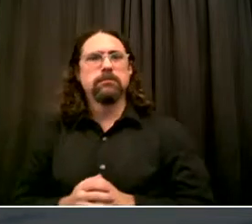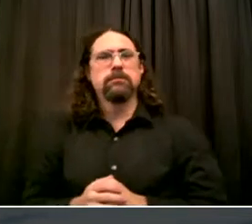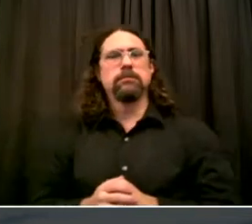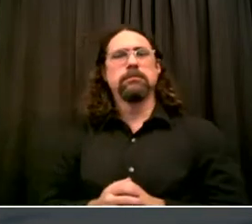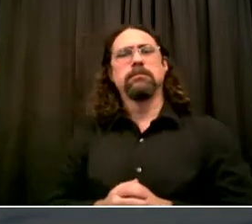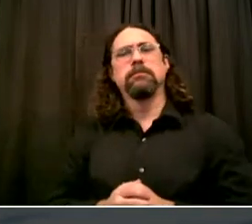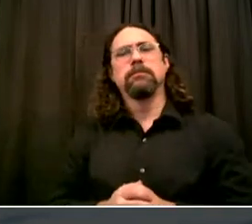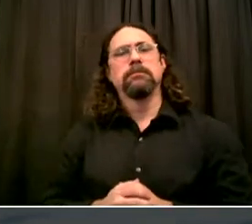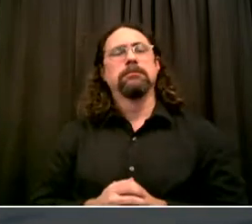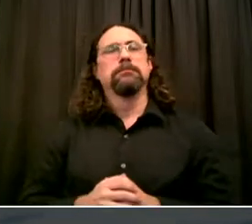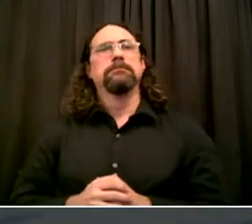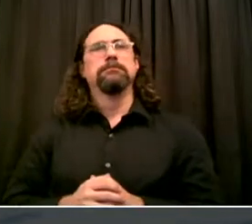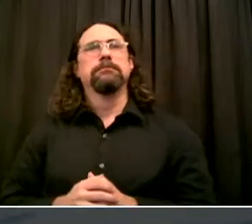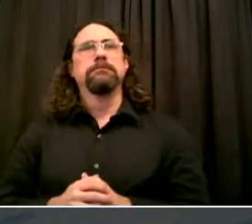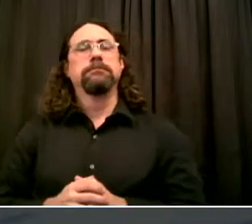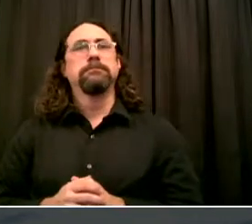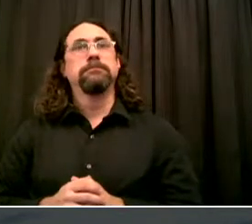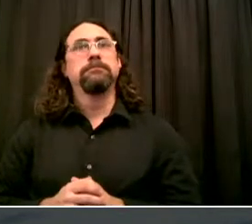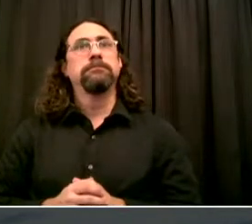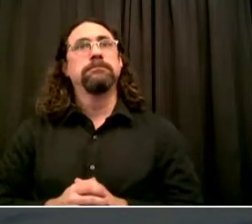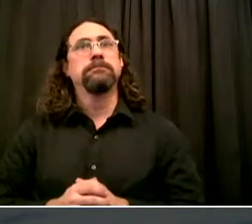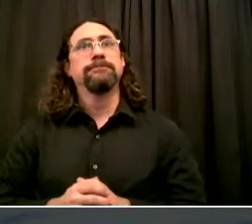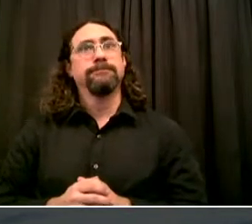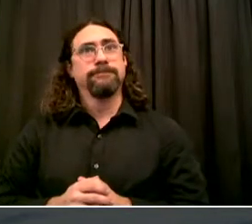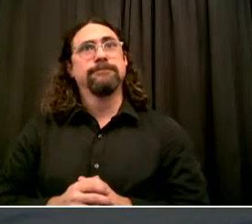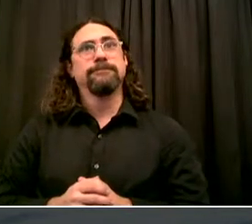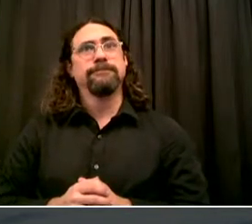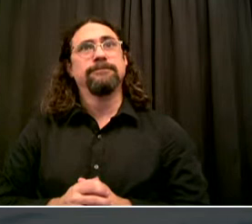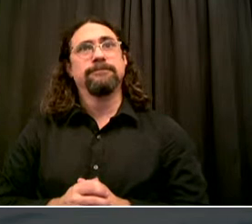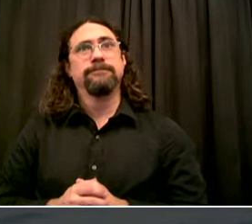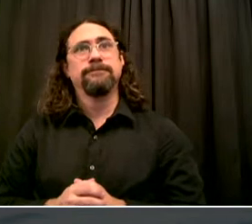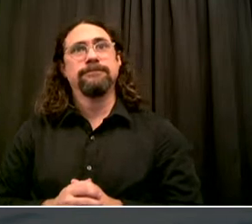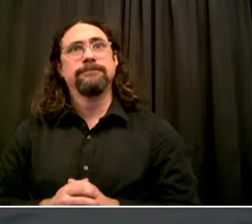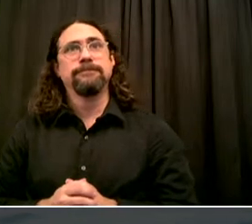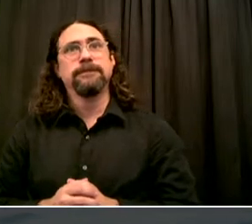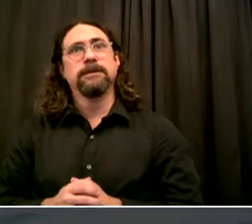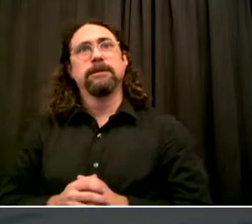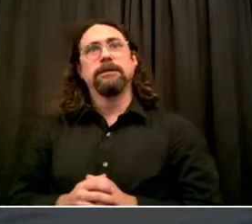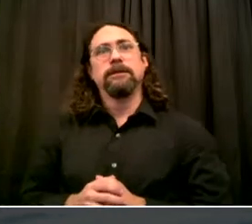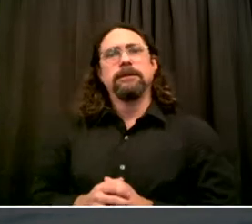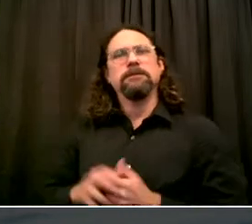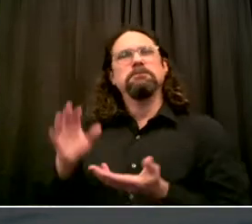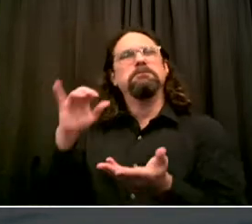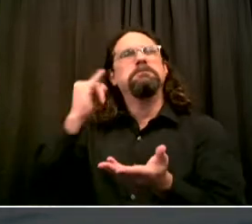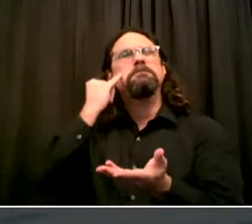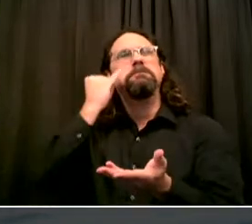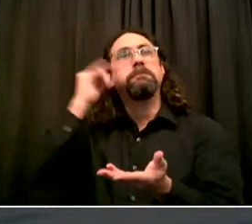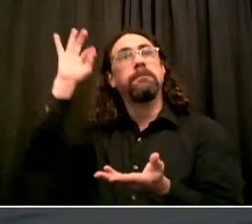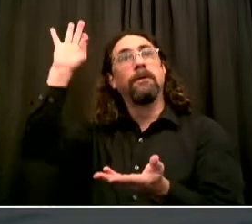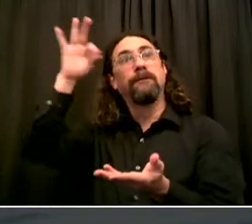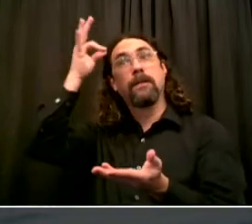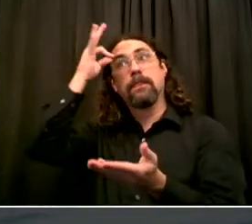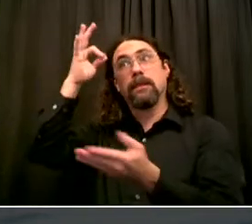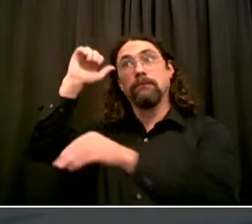CORONAVIRUS TEST WITHIN THE PREVIOUS 72 HOURS. A SIMPLE, COMMON SENSE STANDARD.